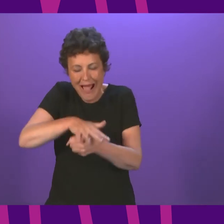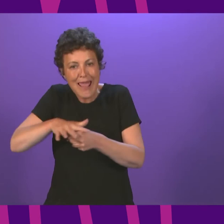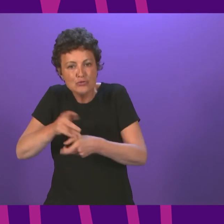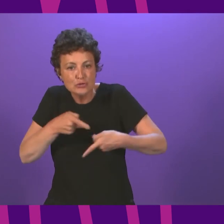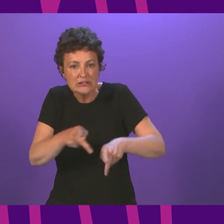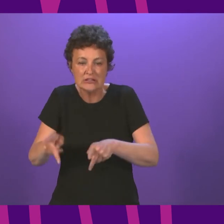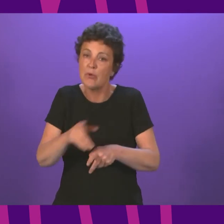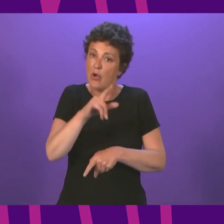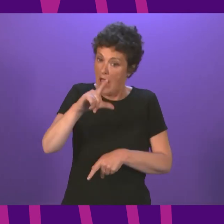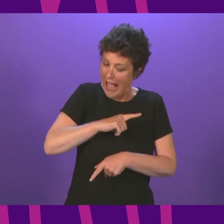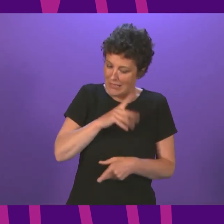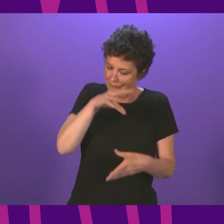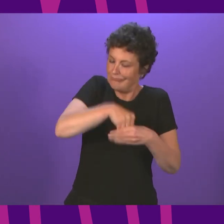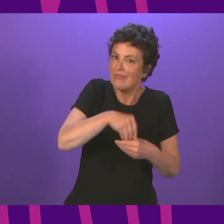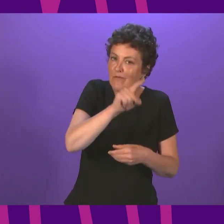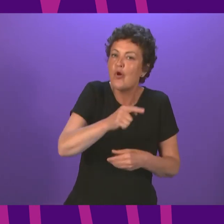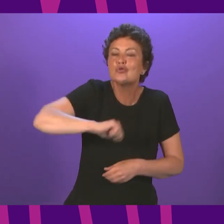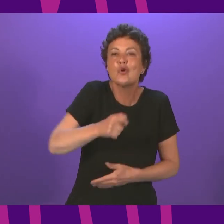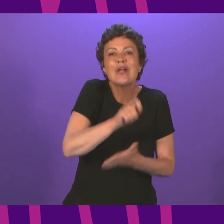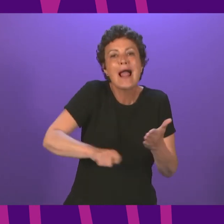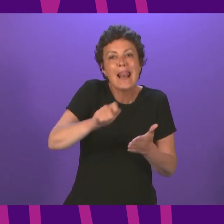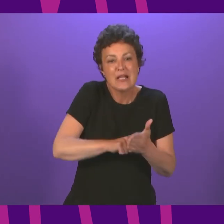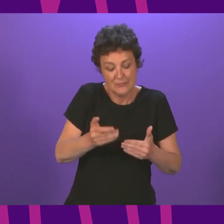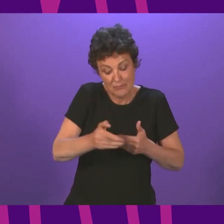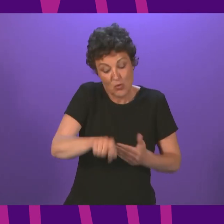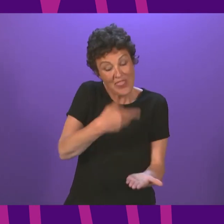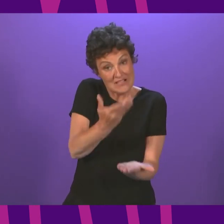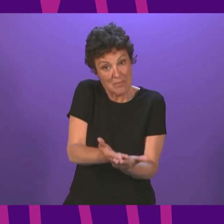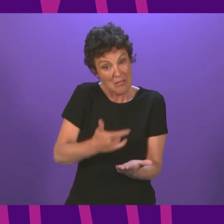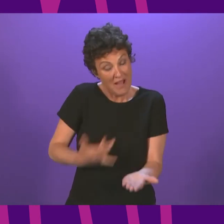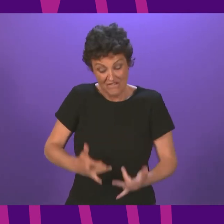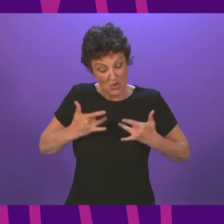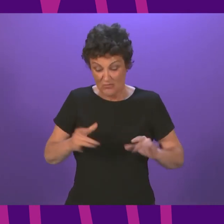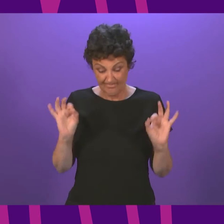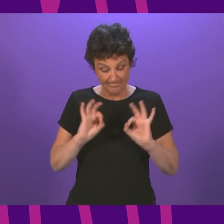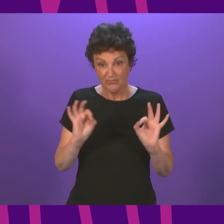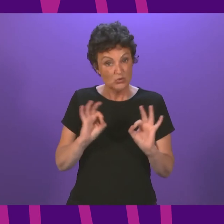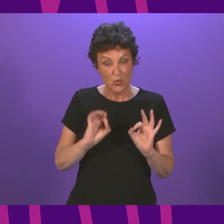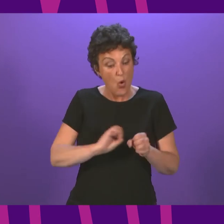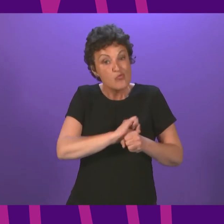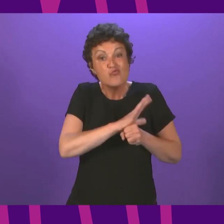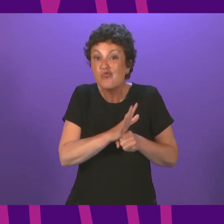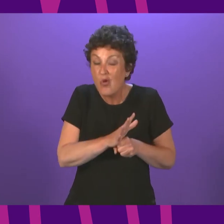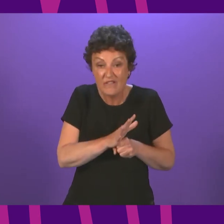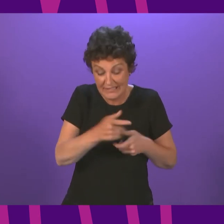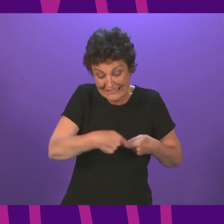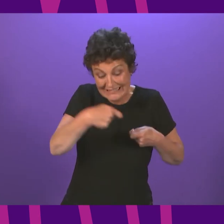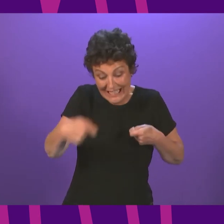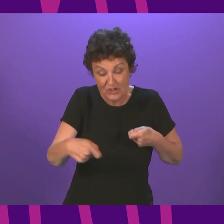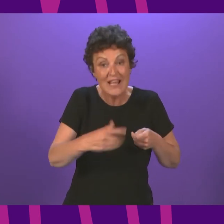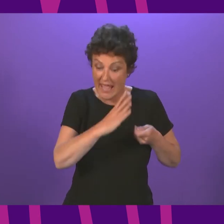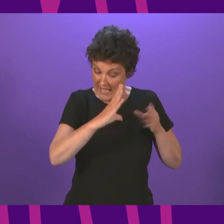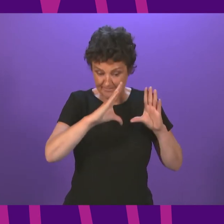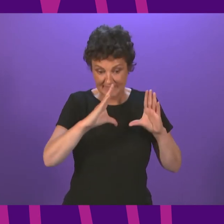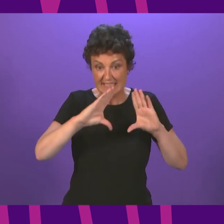to Sheena and Jane at this heartbreaking time for them and their family.